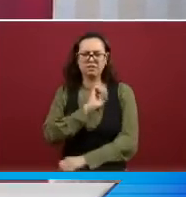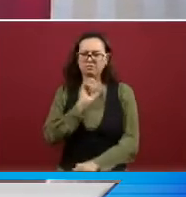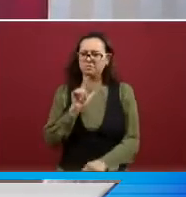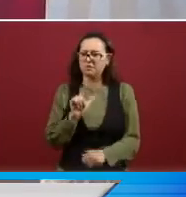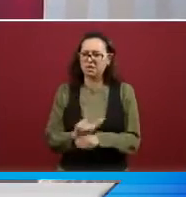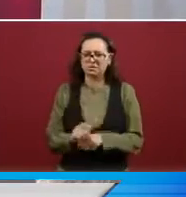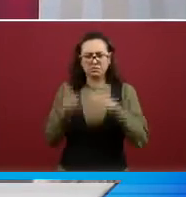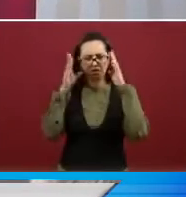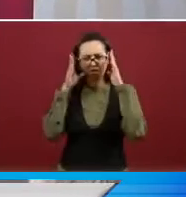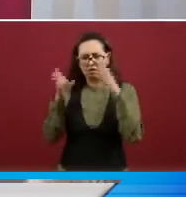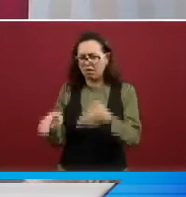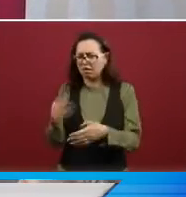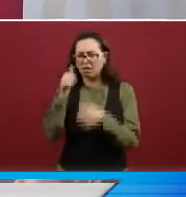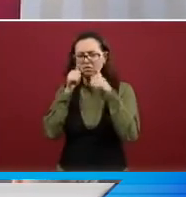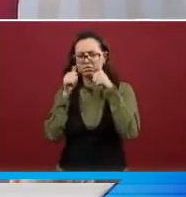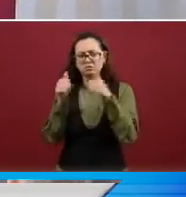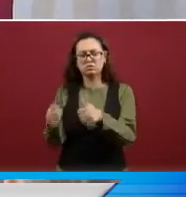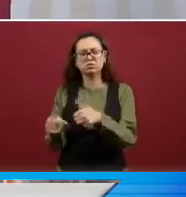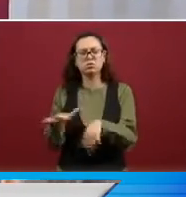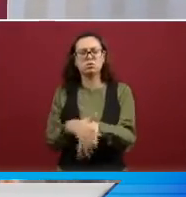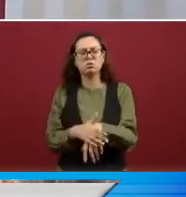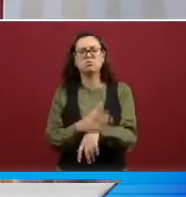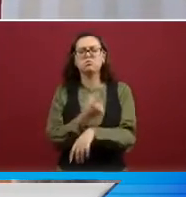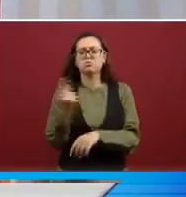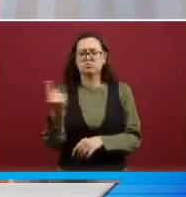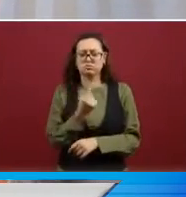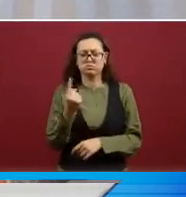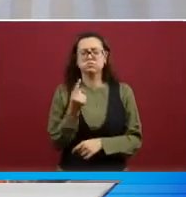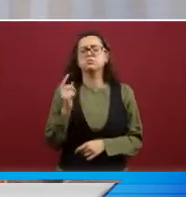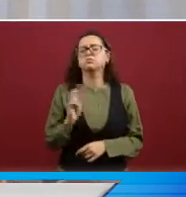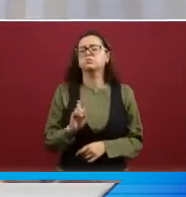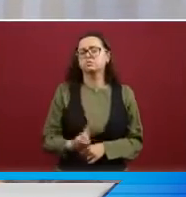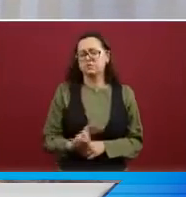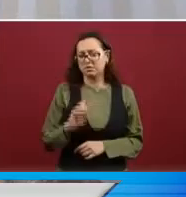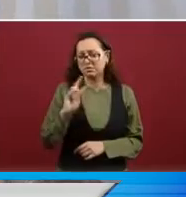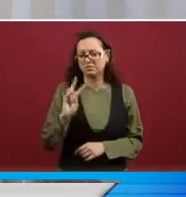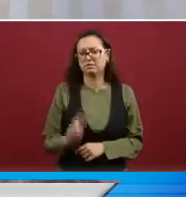This area is served preferentially since it allowed the tourist development of Mexico